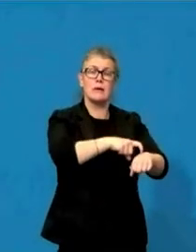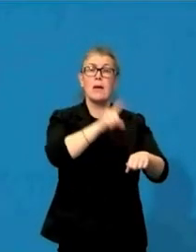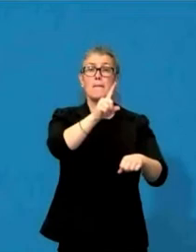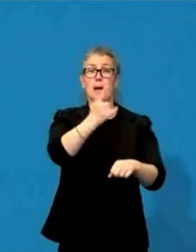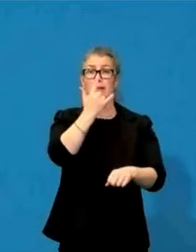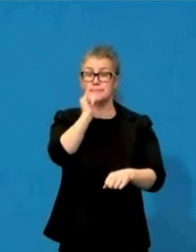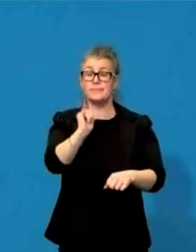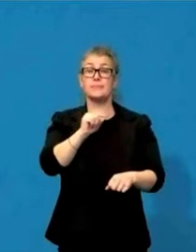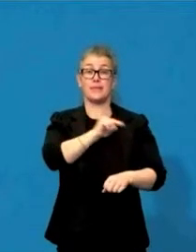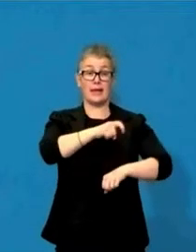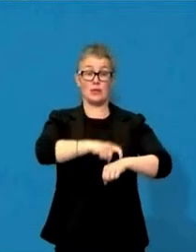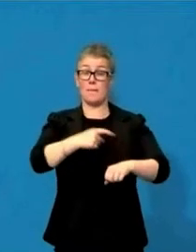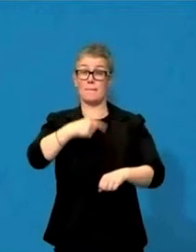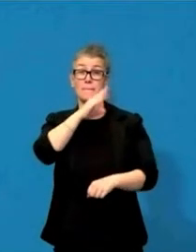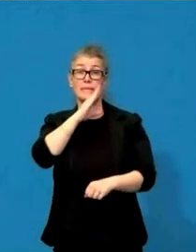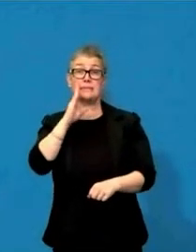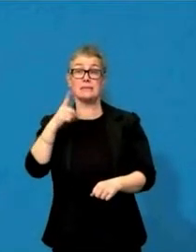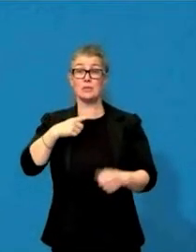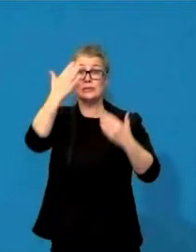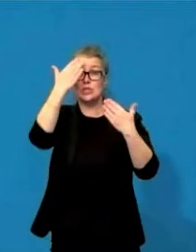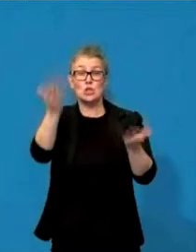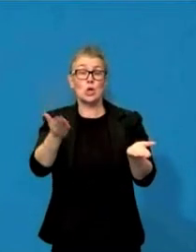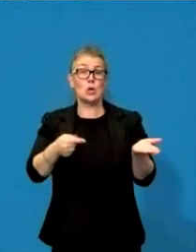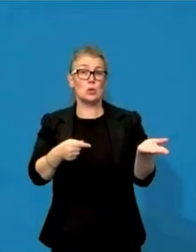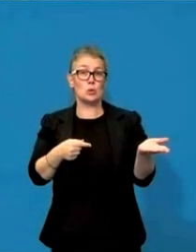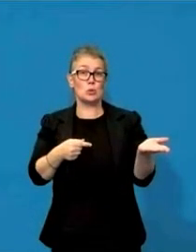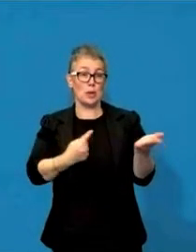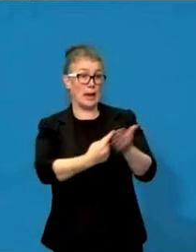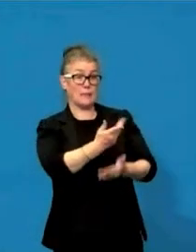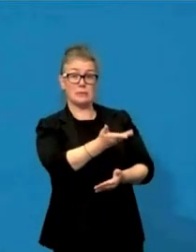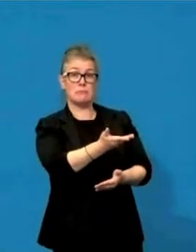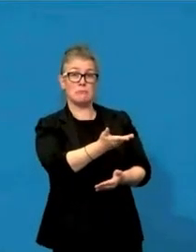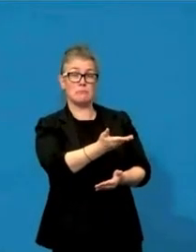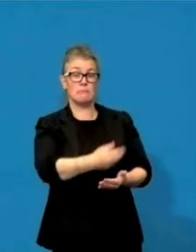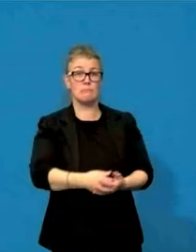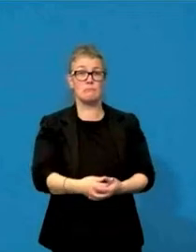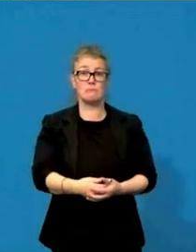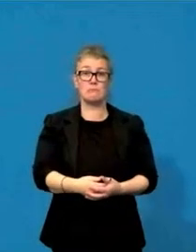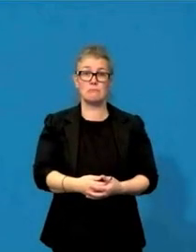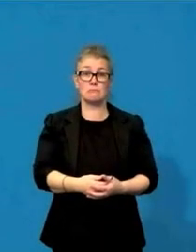missed that because we weren't aware that it was happening and we found out after it was